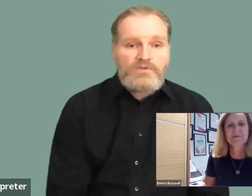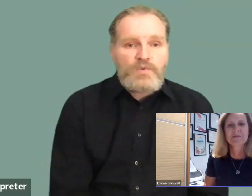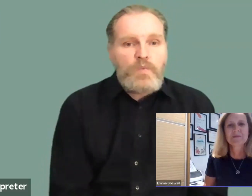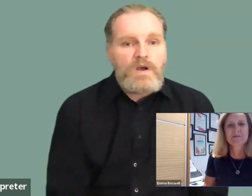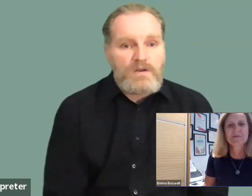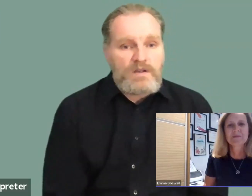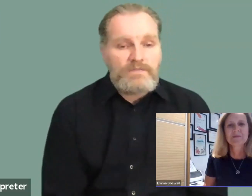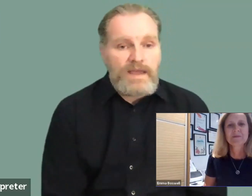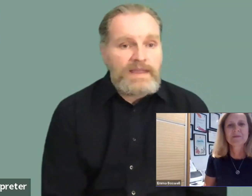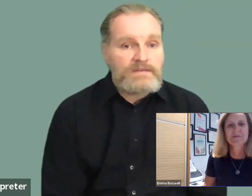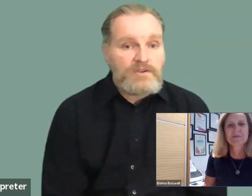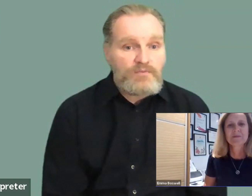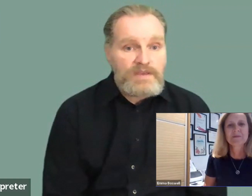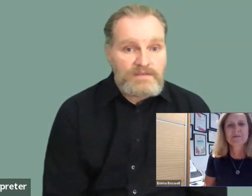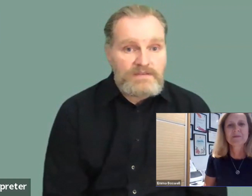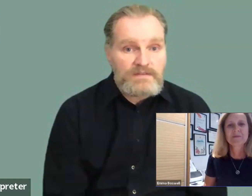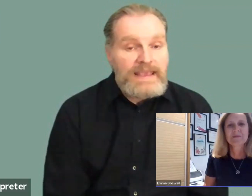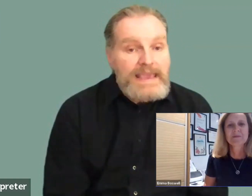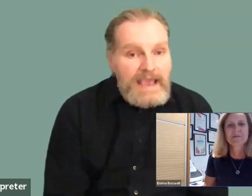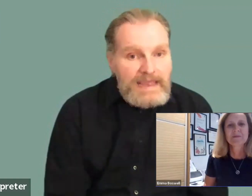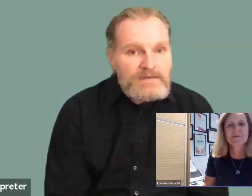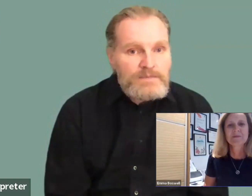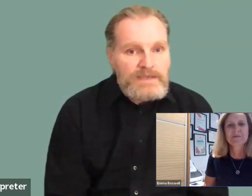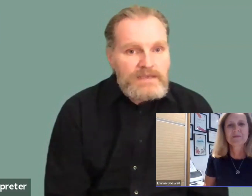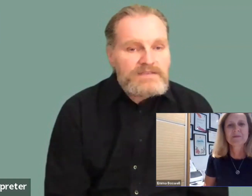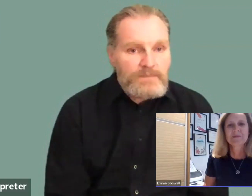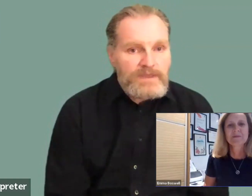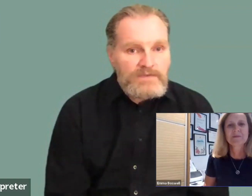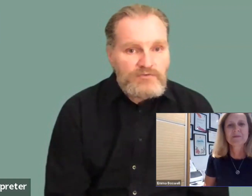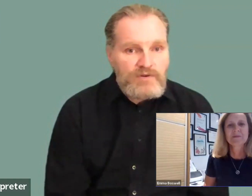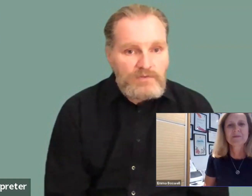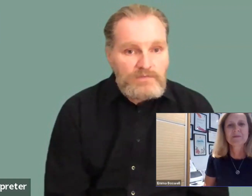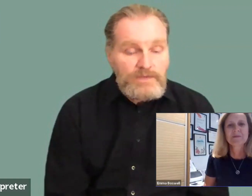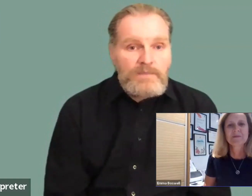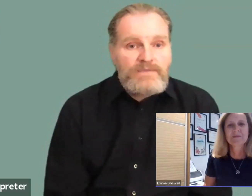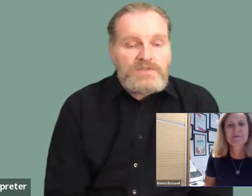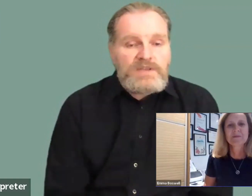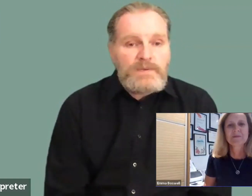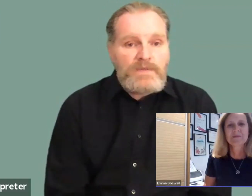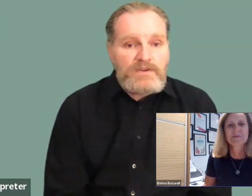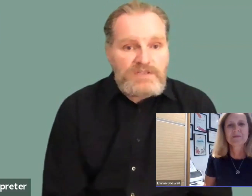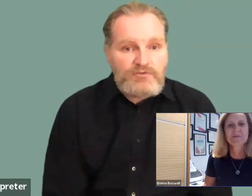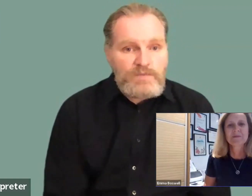Also, work and careers can be something of a struggle. If you're somebody with Usher syndrome